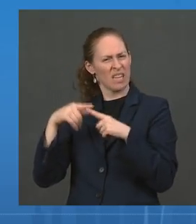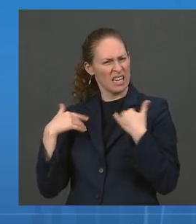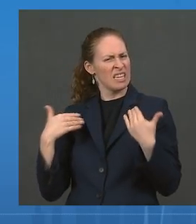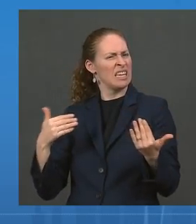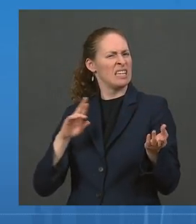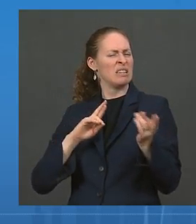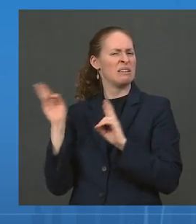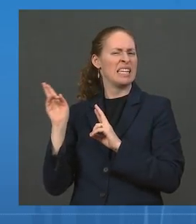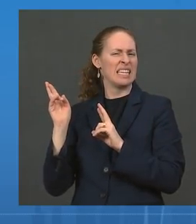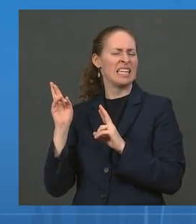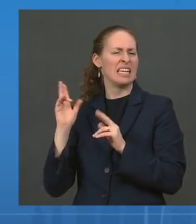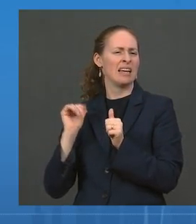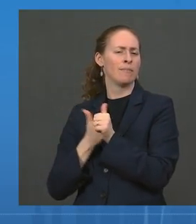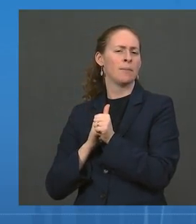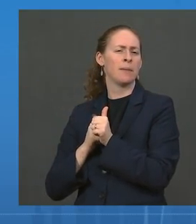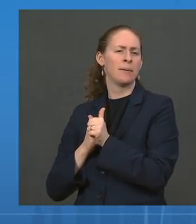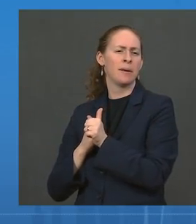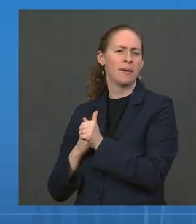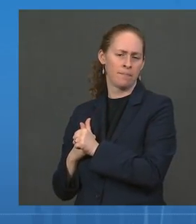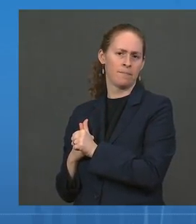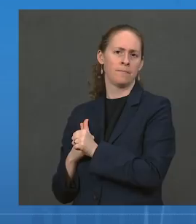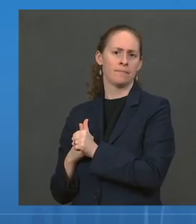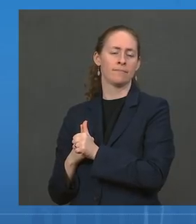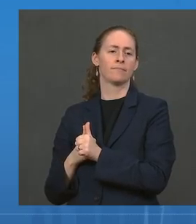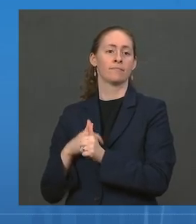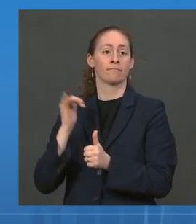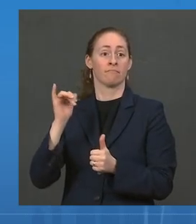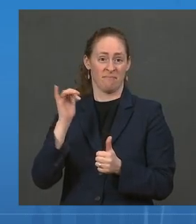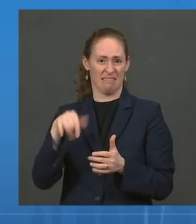to produce more COVID-19 vaccines for the world.